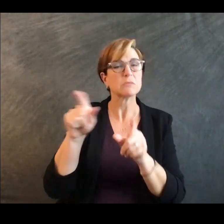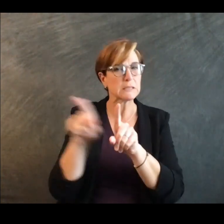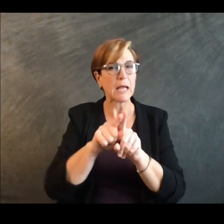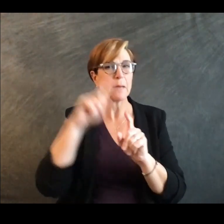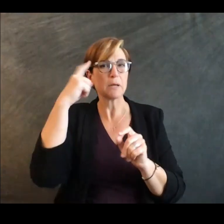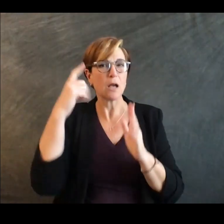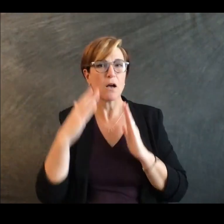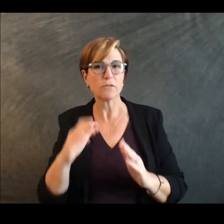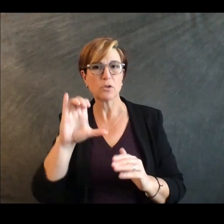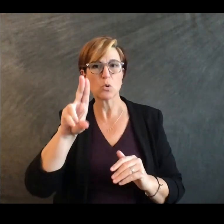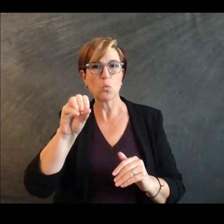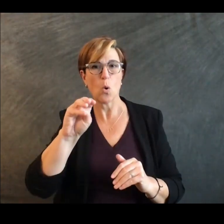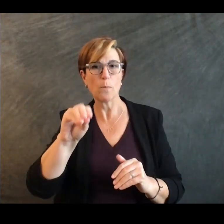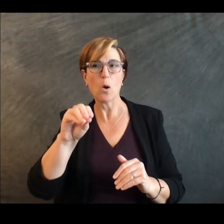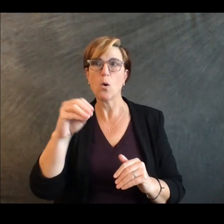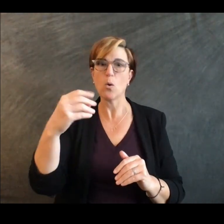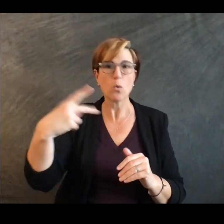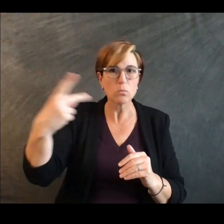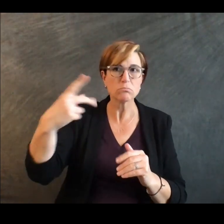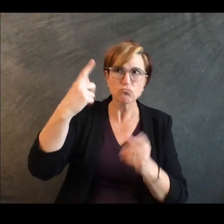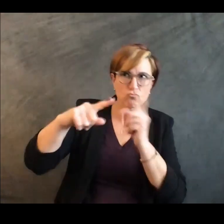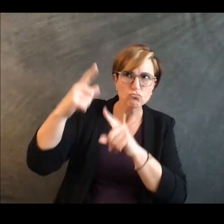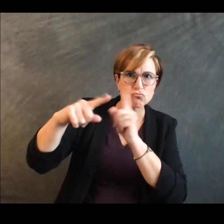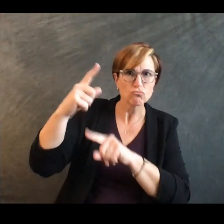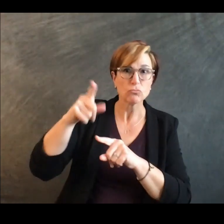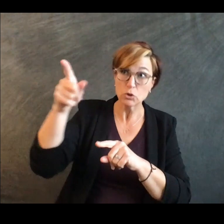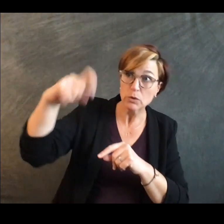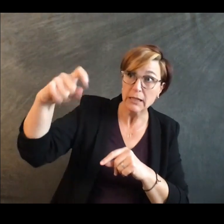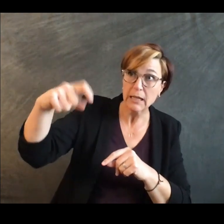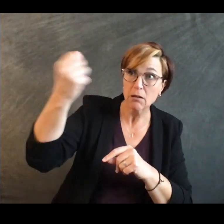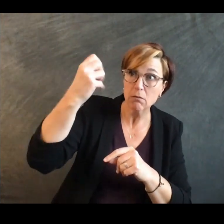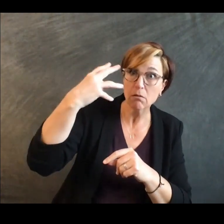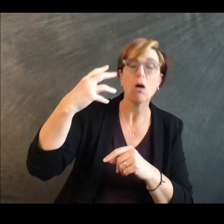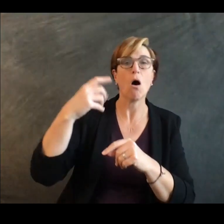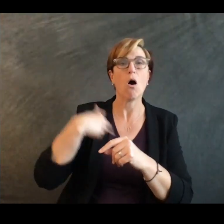coordination so if they need something we have it if flu easy Anna needs